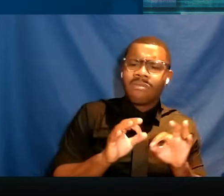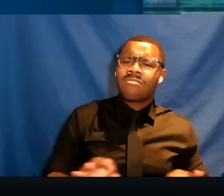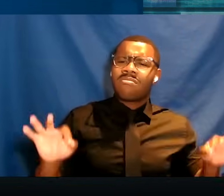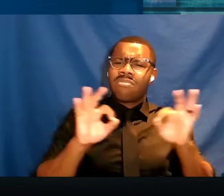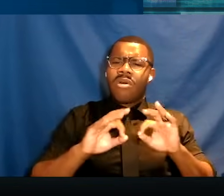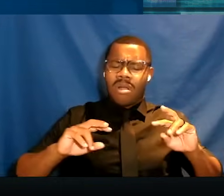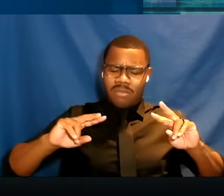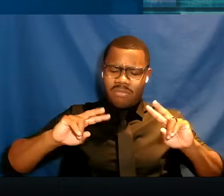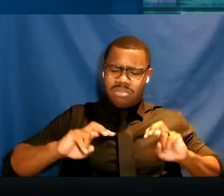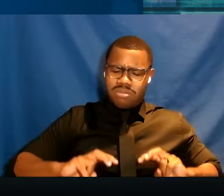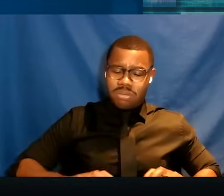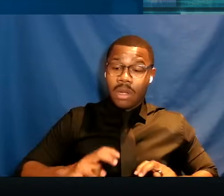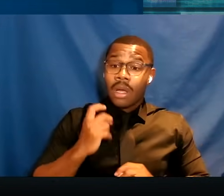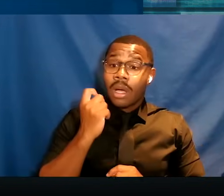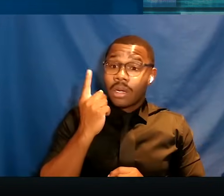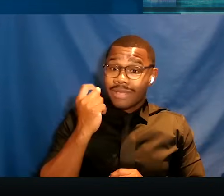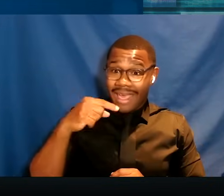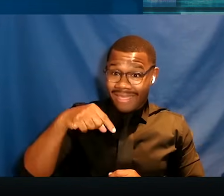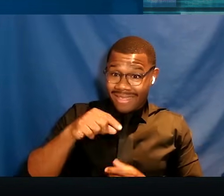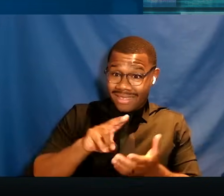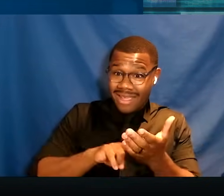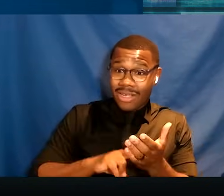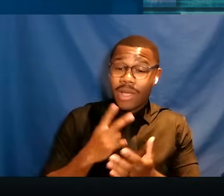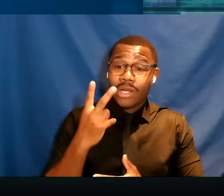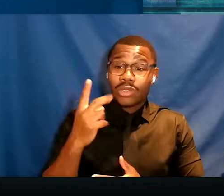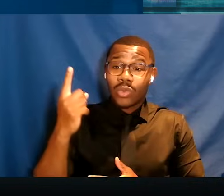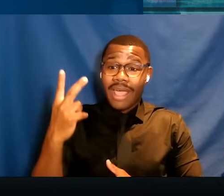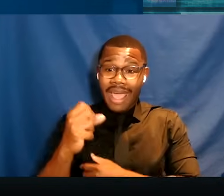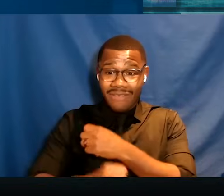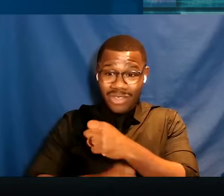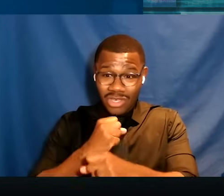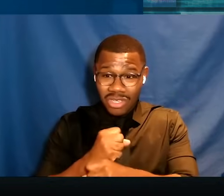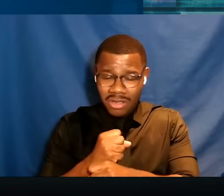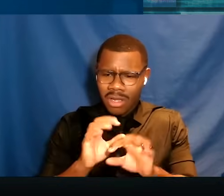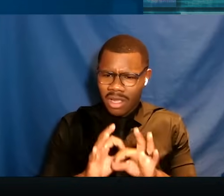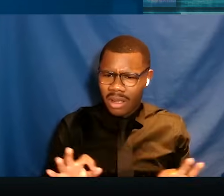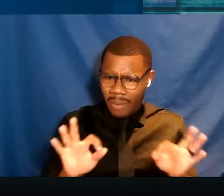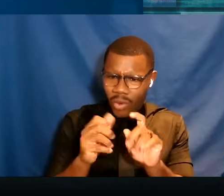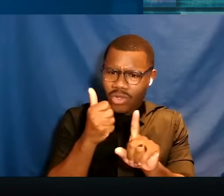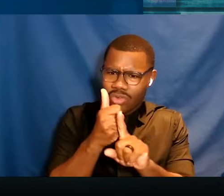on when the wages and working conditions meetings happen, make note of the things that you wish were different